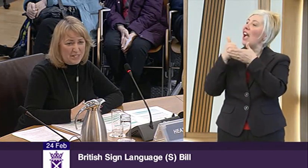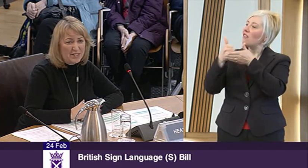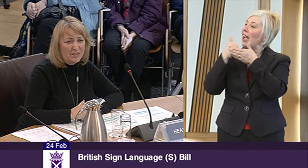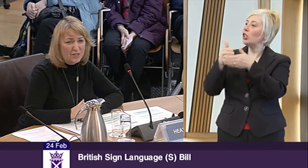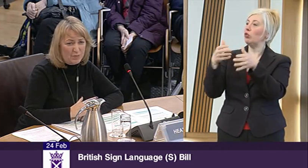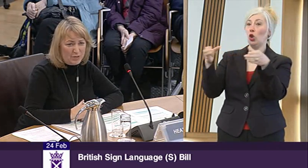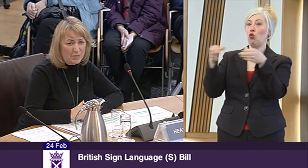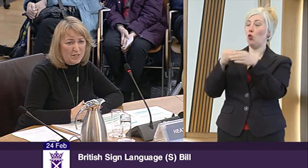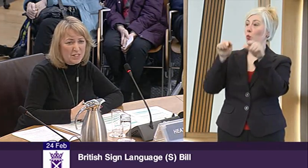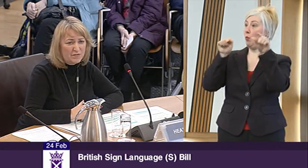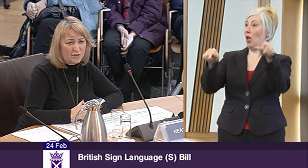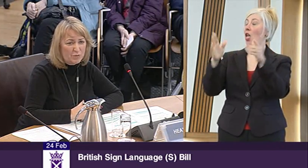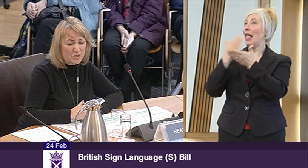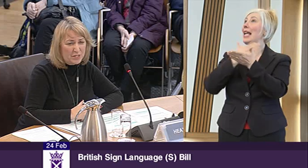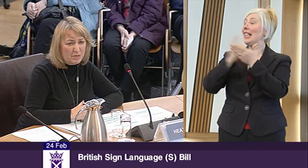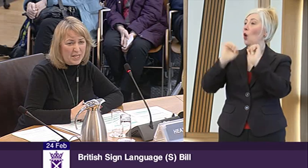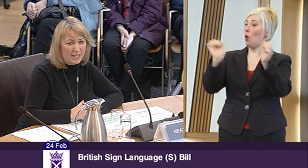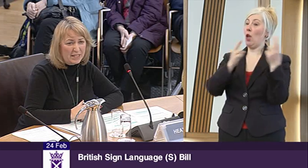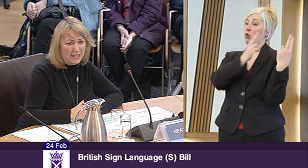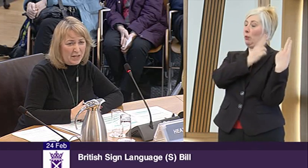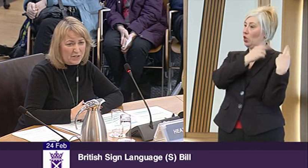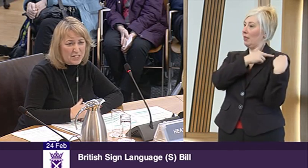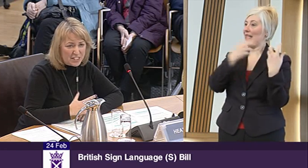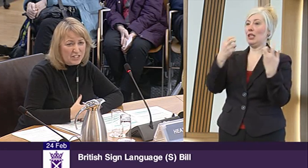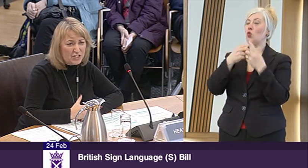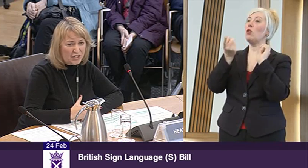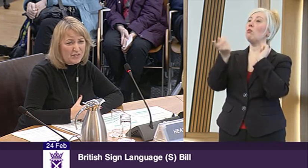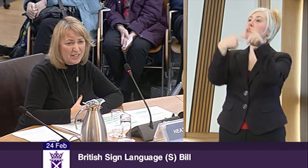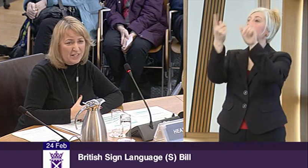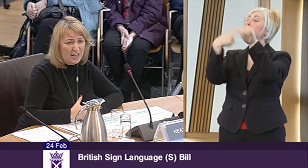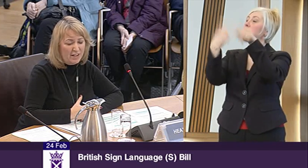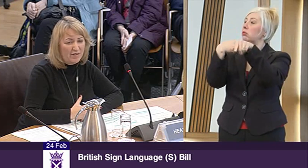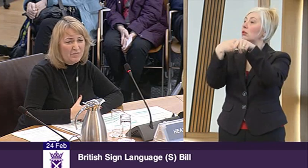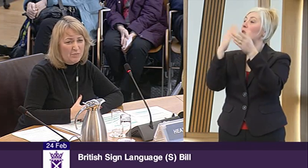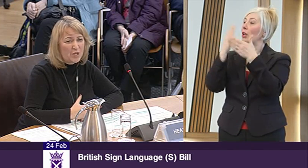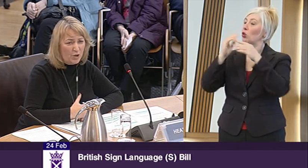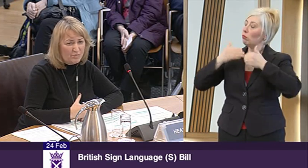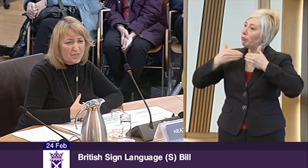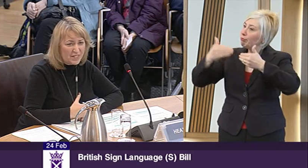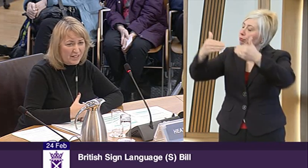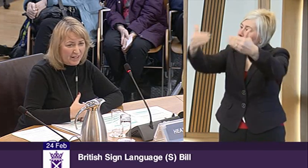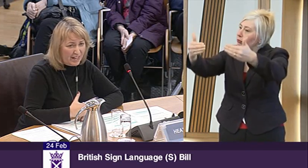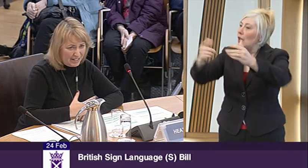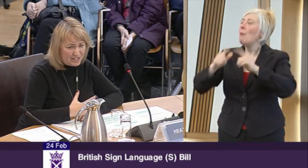group are explicit on the responsibilities for reporting back. There is a danger of it